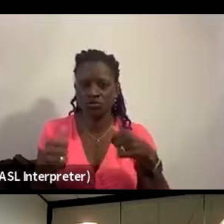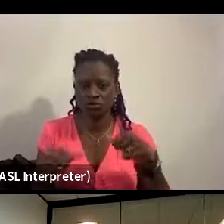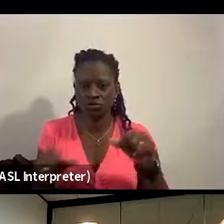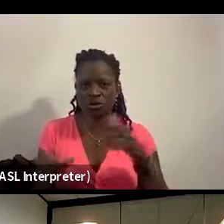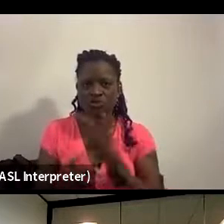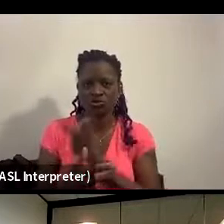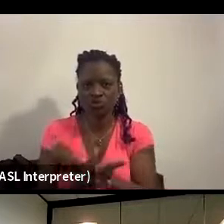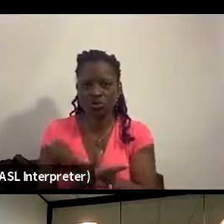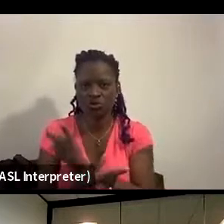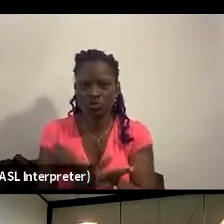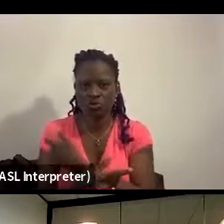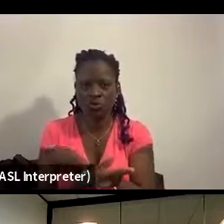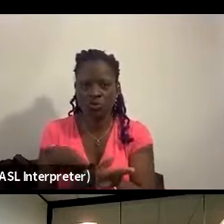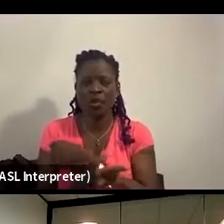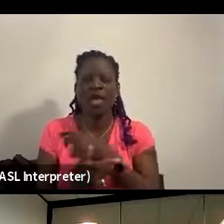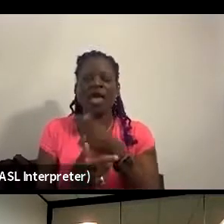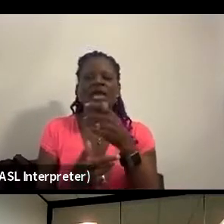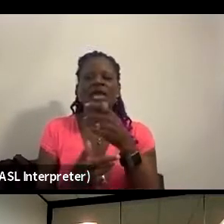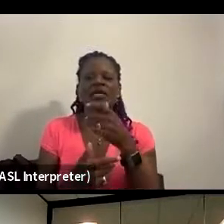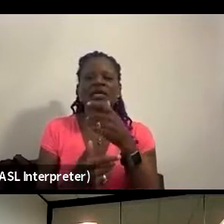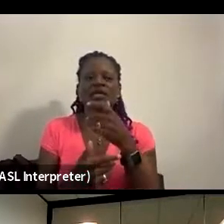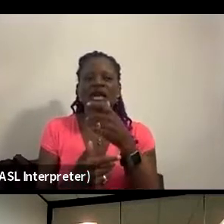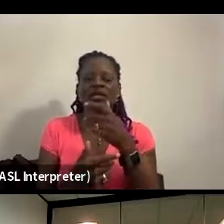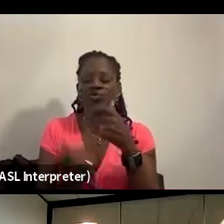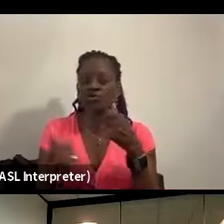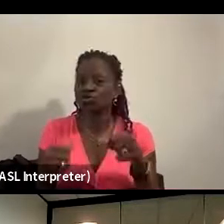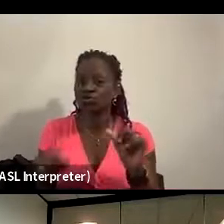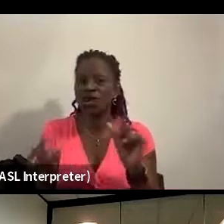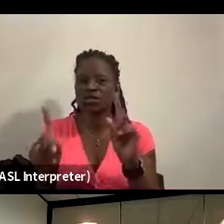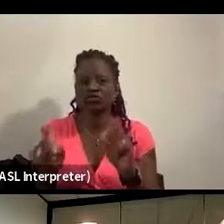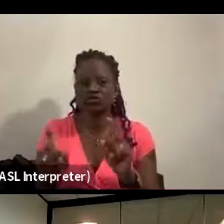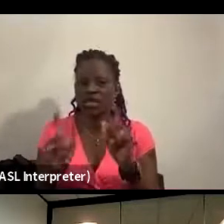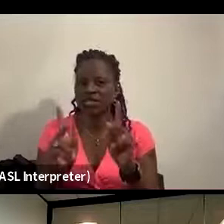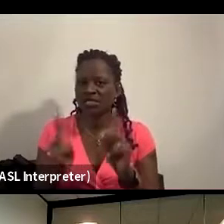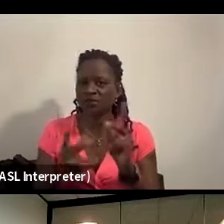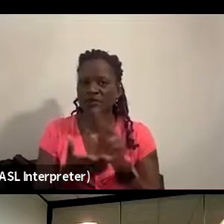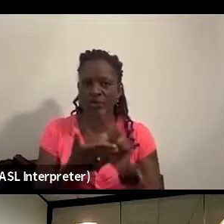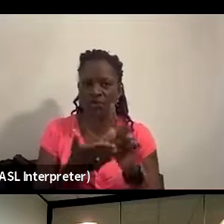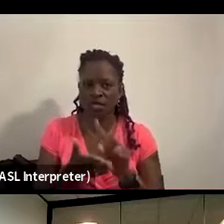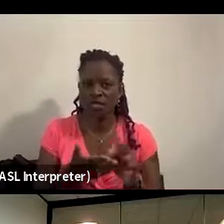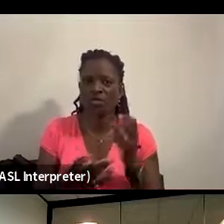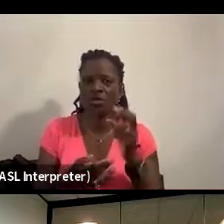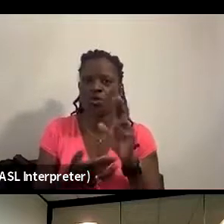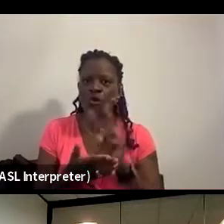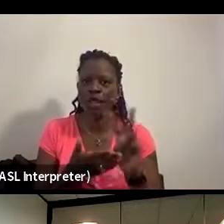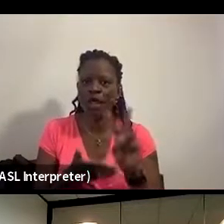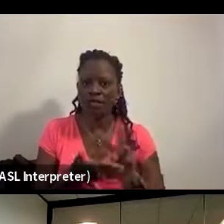people that are continuing to be tested weekly or biweekly for their facility. So those are the people that we would